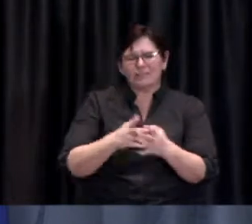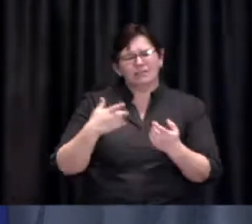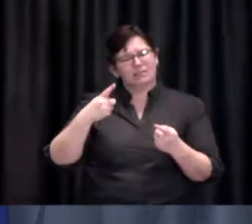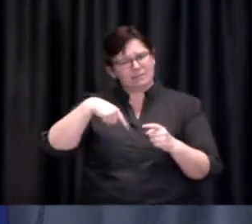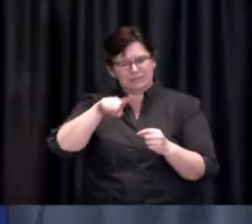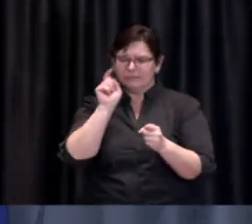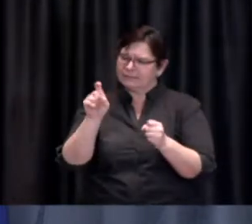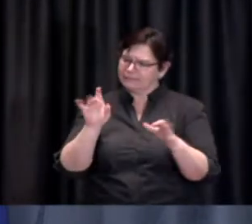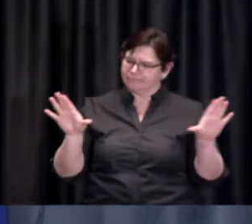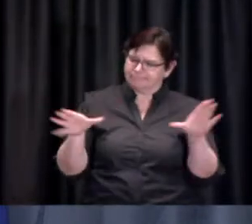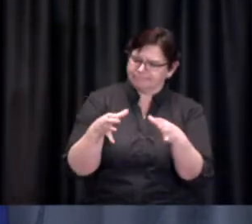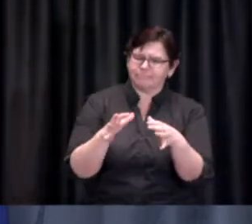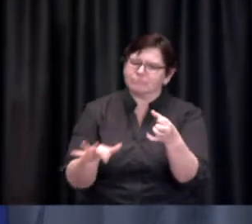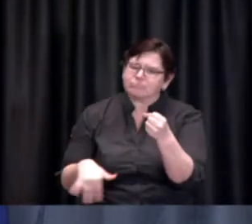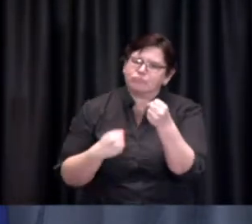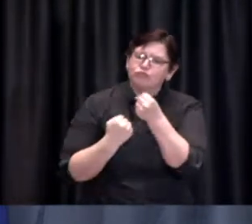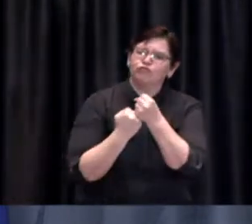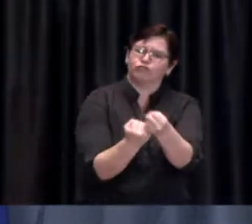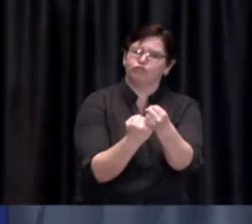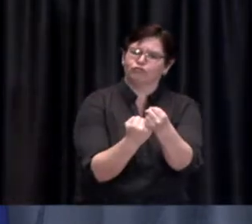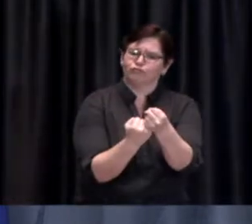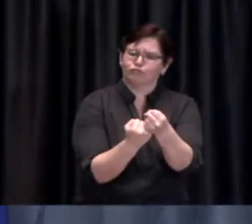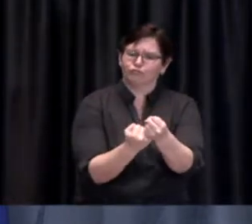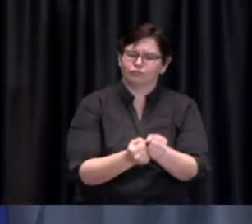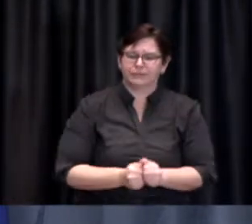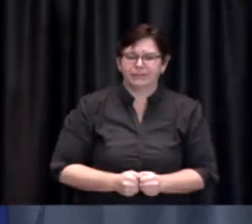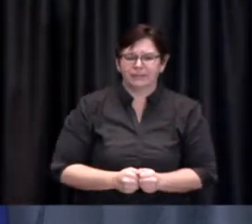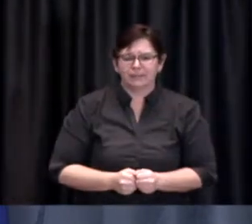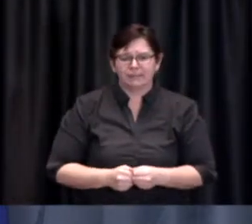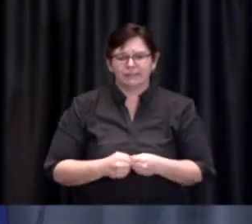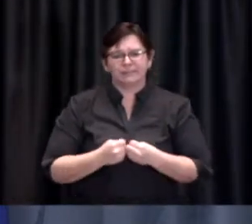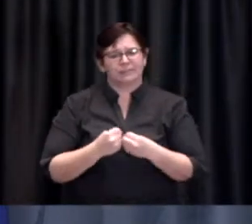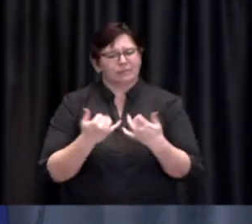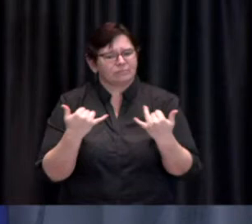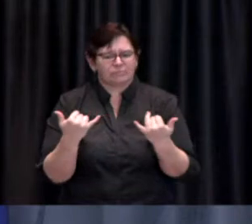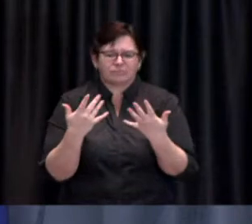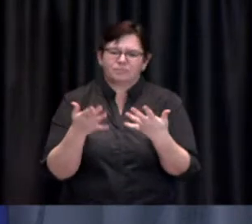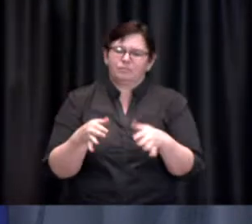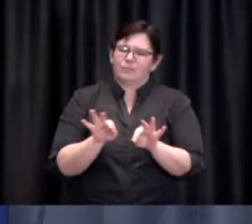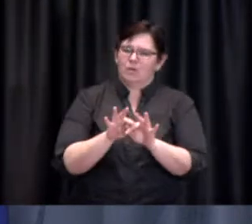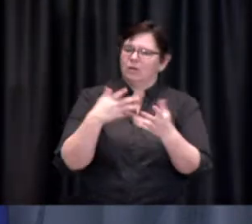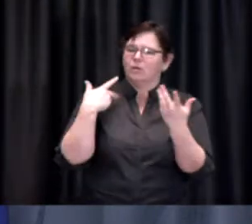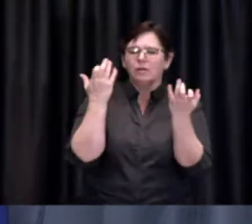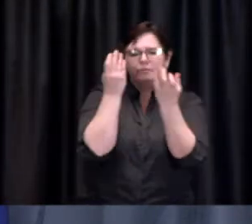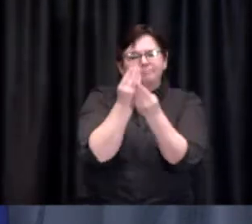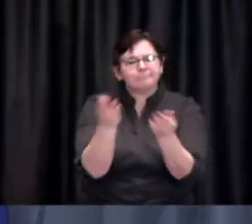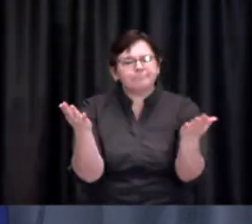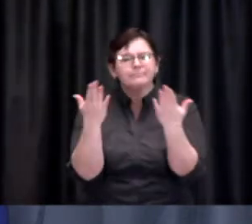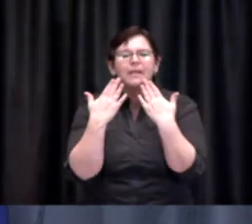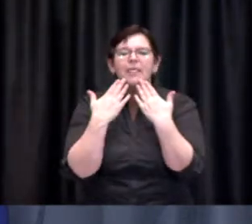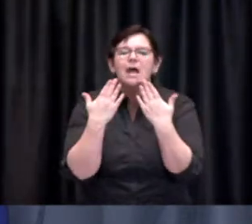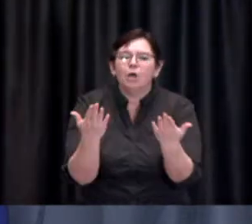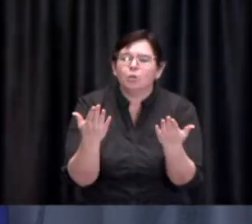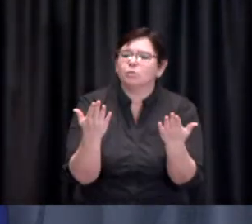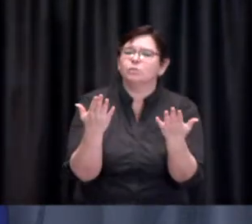I want to begin today by saying a simple word of thanks to all those who are sacrificing to beat this pandemic.